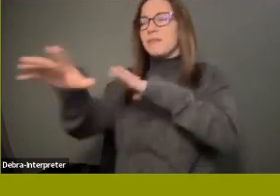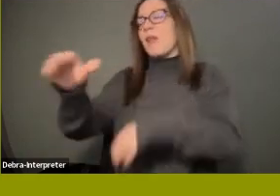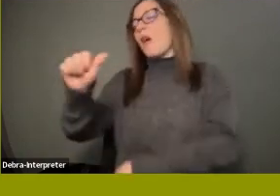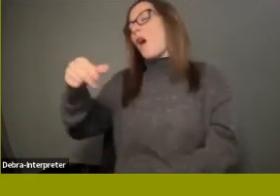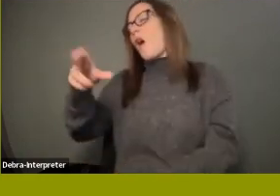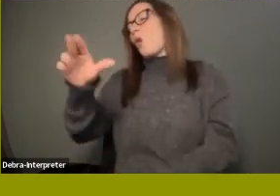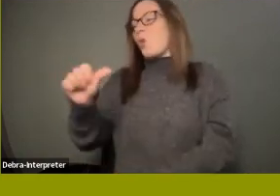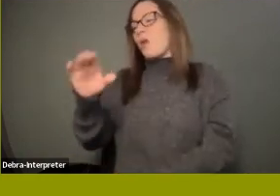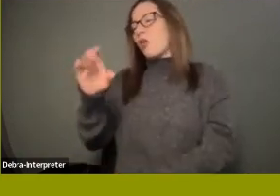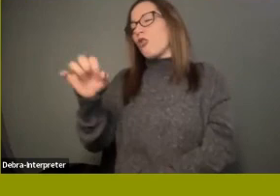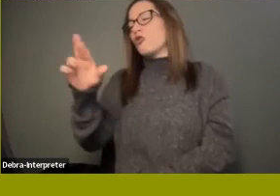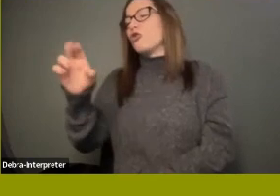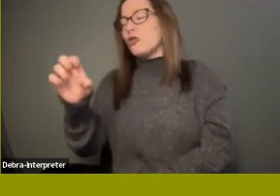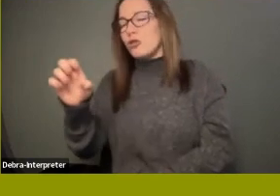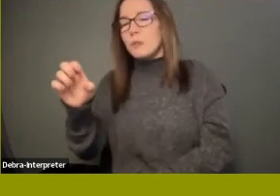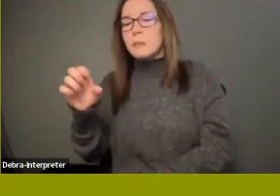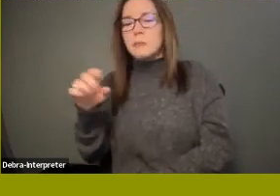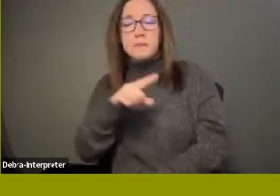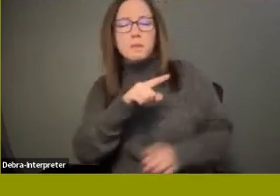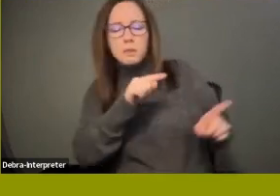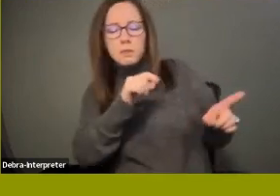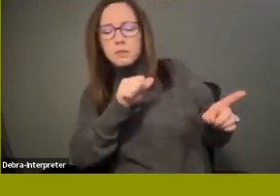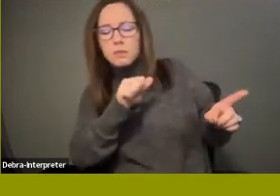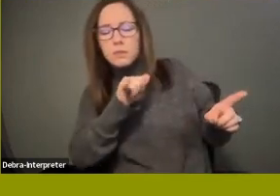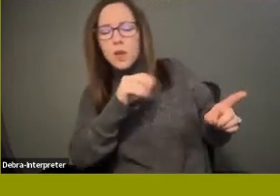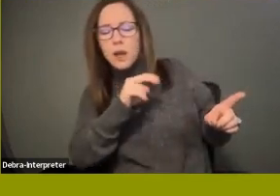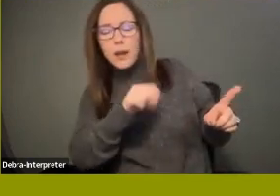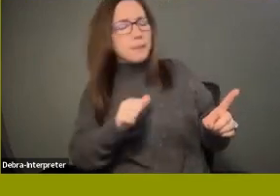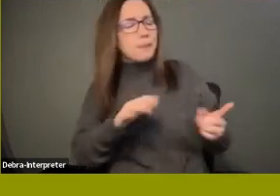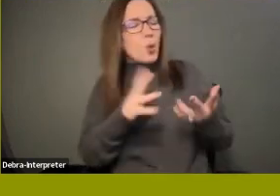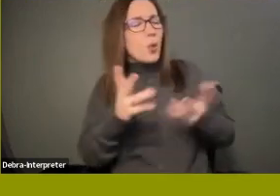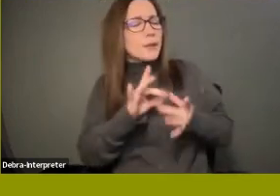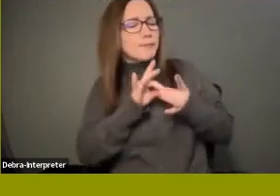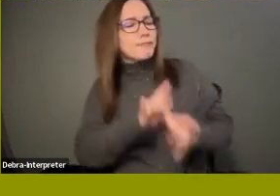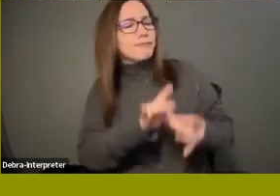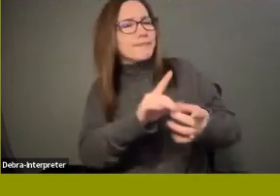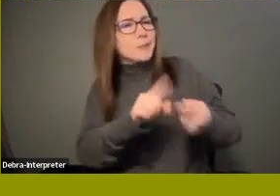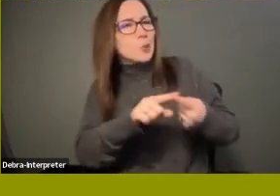a lot of aspects to act you qua culture. I'm sorry, TANIA, did they have a specific question?